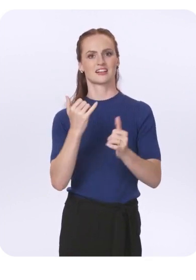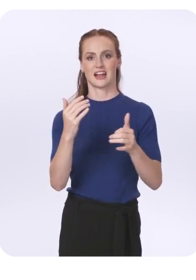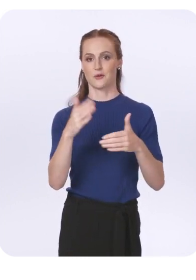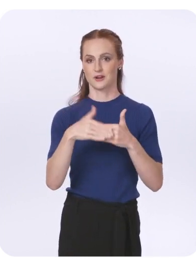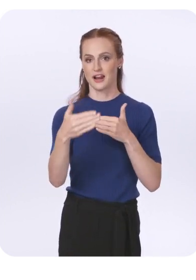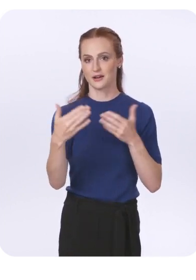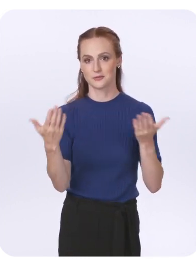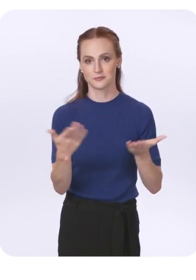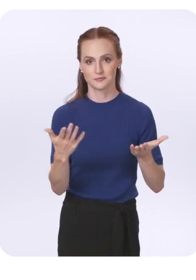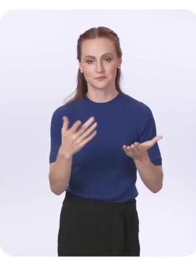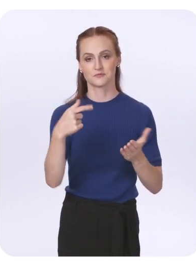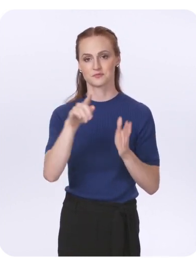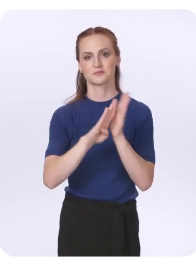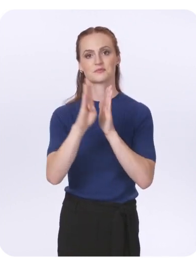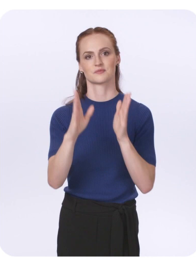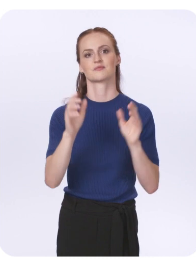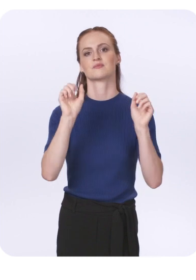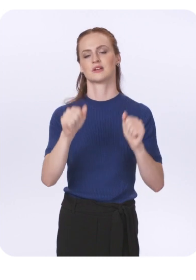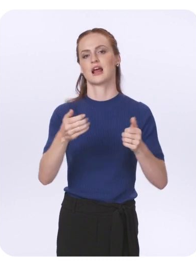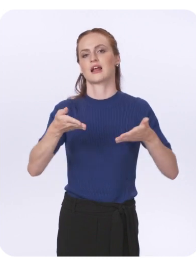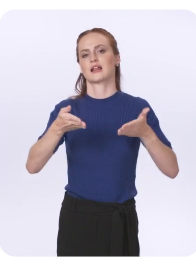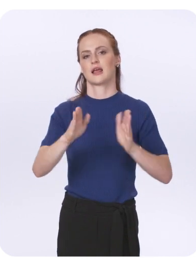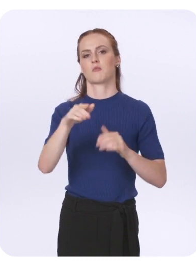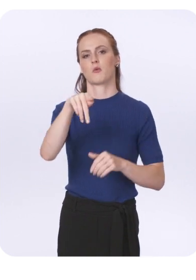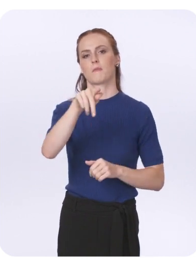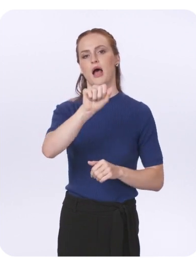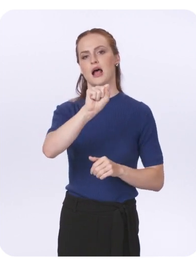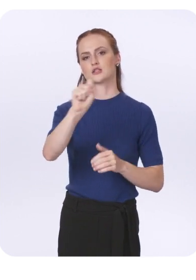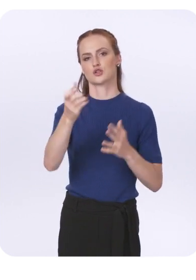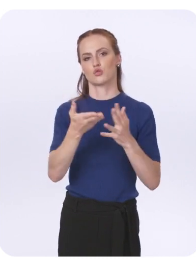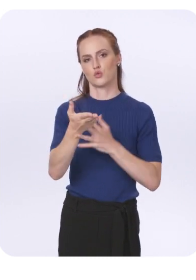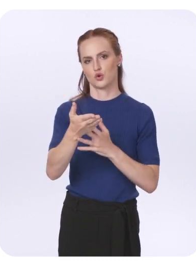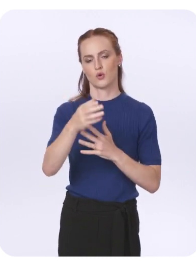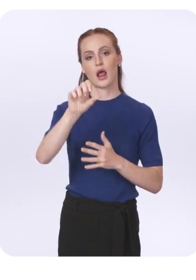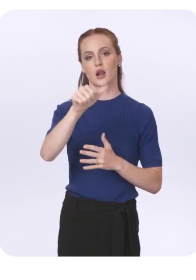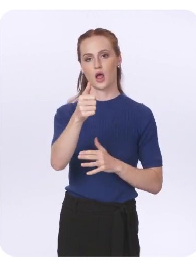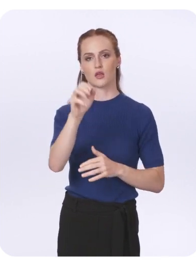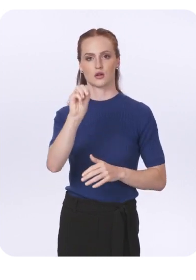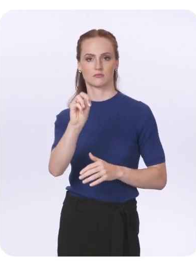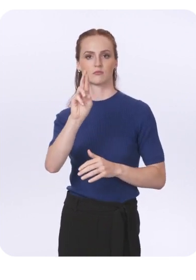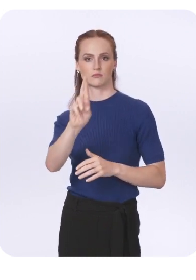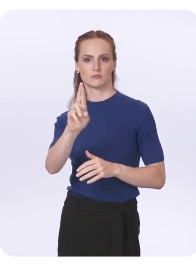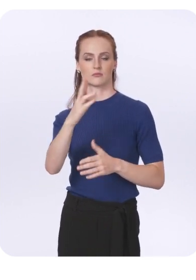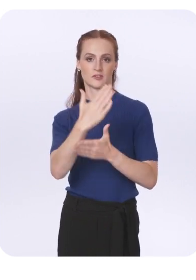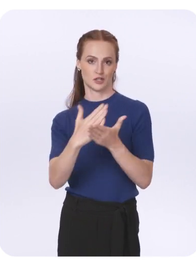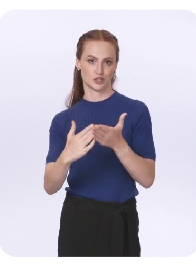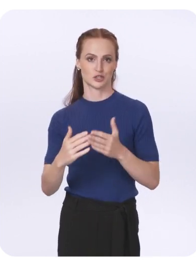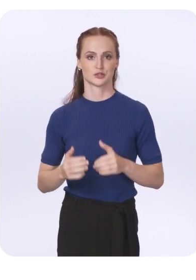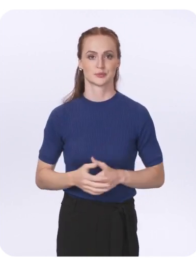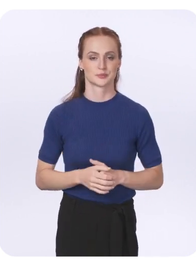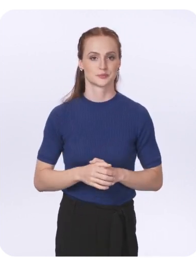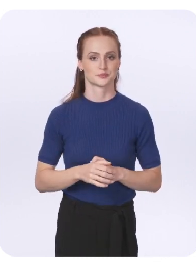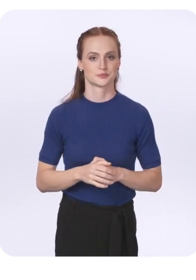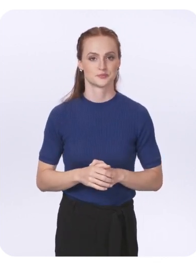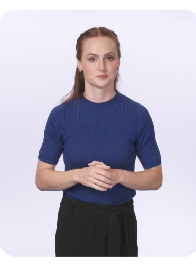the very next step for many of you devs will be to enable pass through and other presence platform mixed reality features.